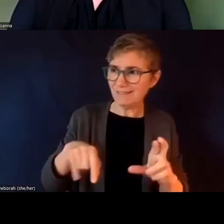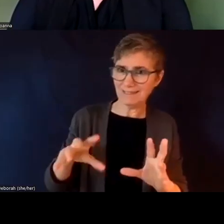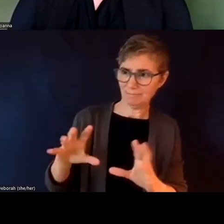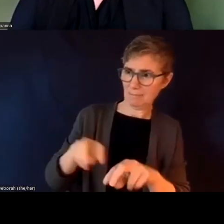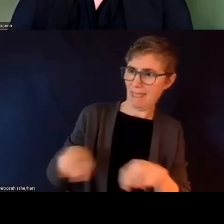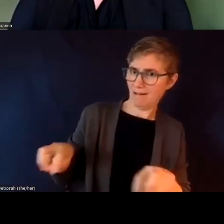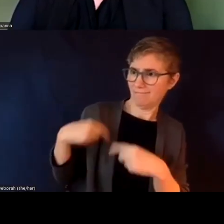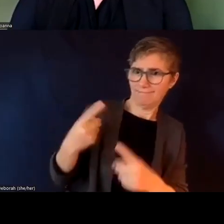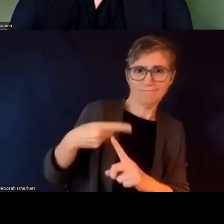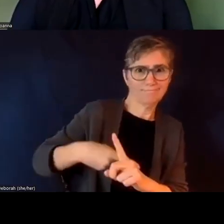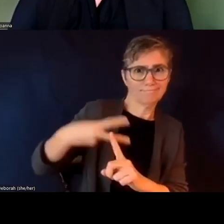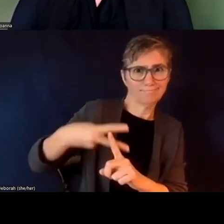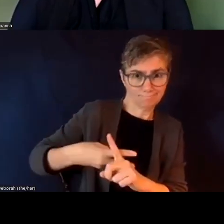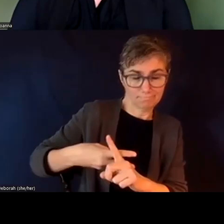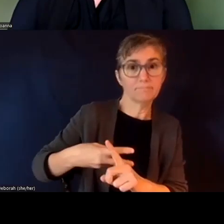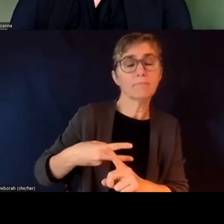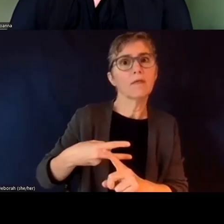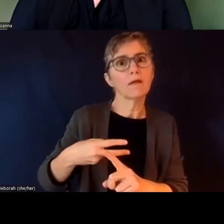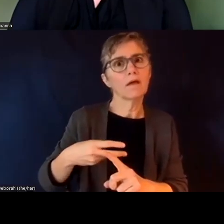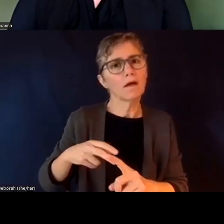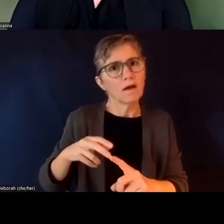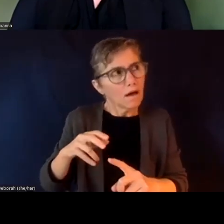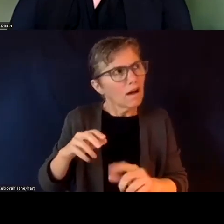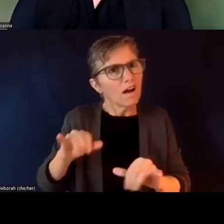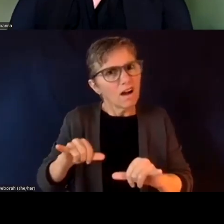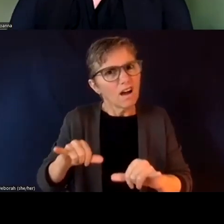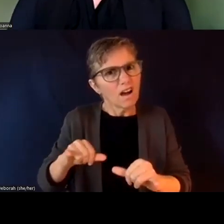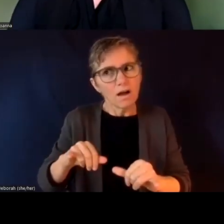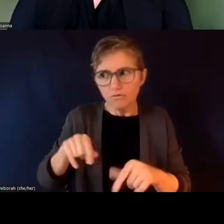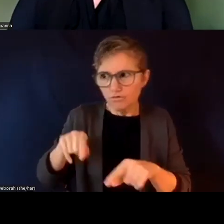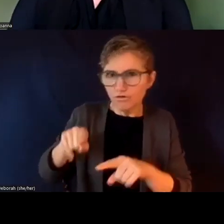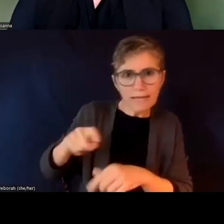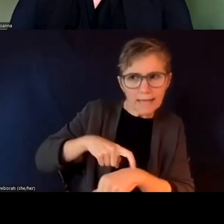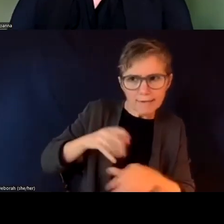And the additional support that I know I've received because I've gotten to know Celeste